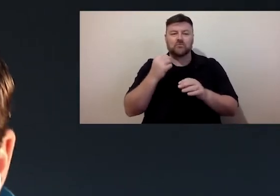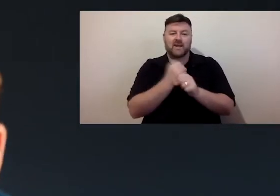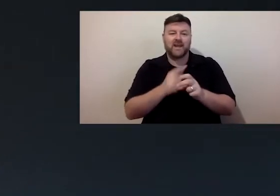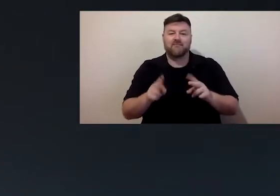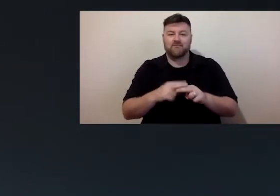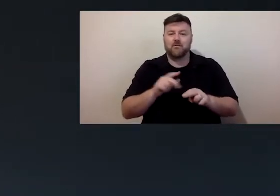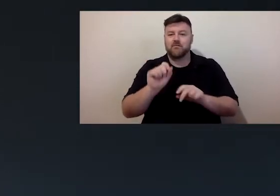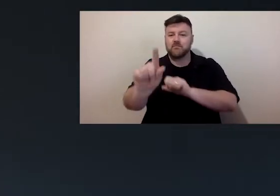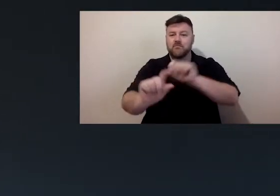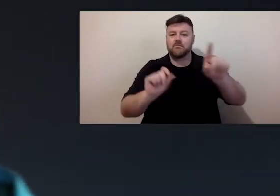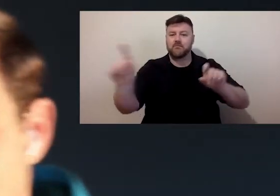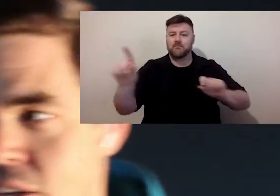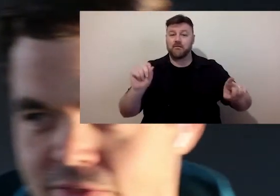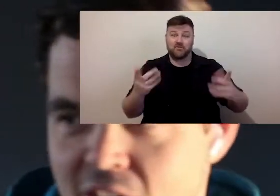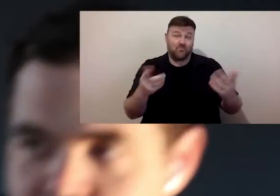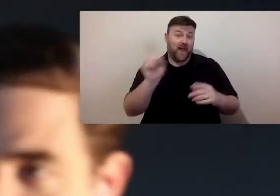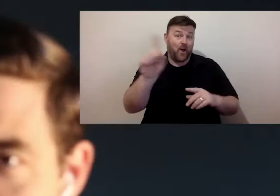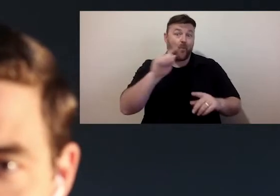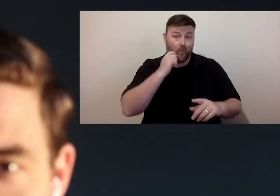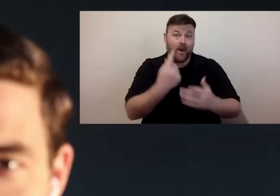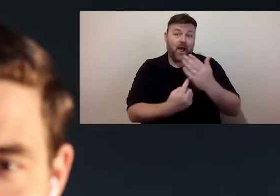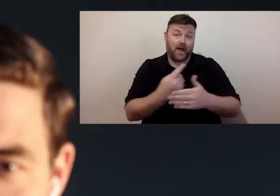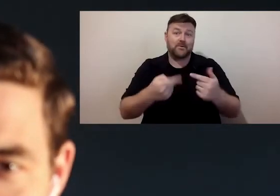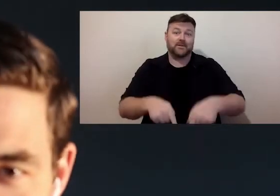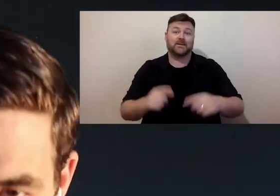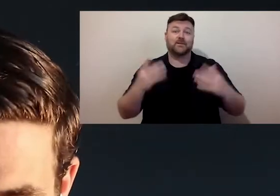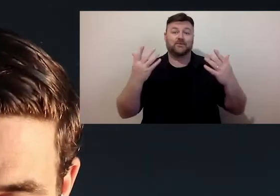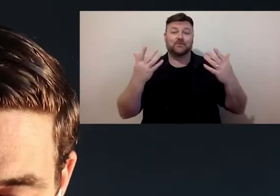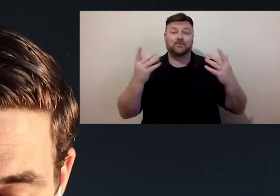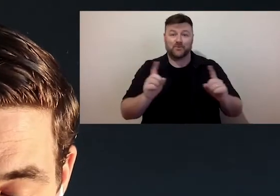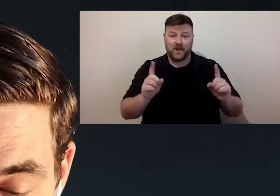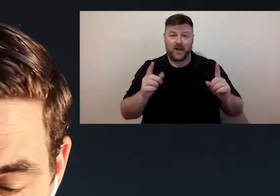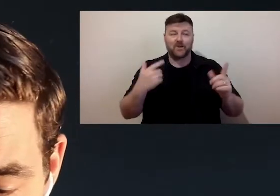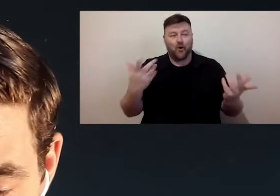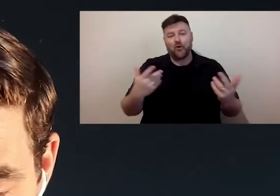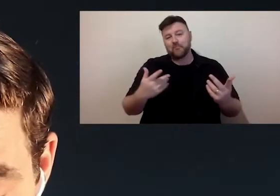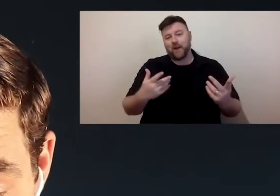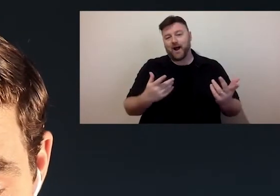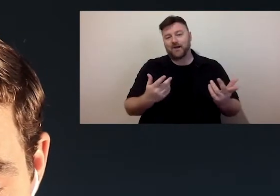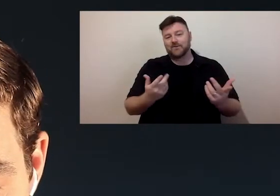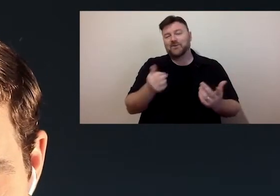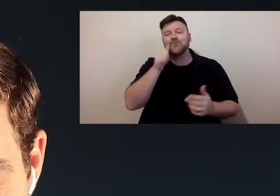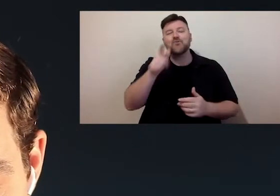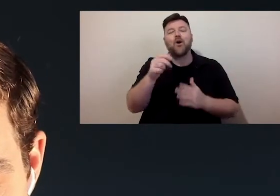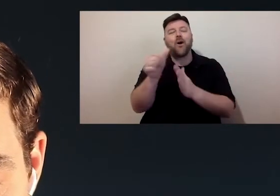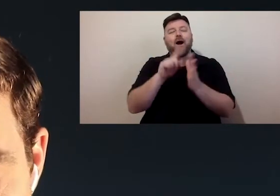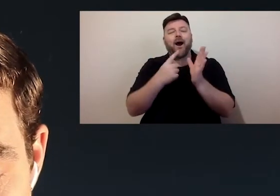Of course, in true independent artist fashion, I managed to turn it into a project. The way that we've built on